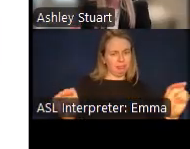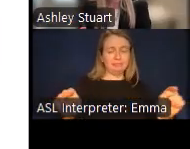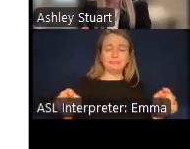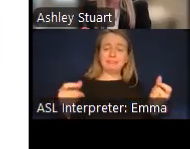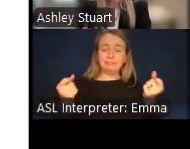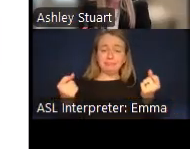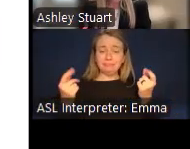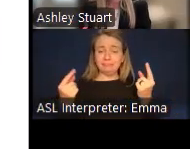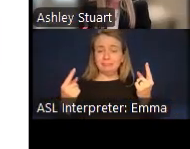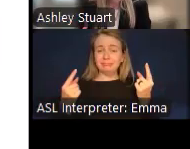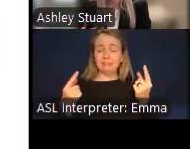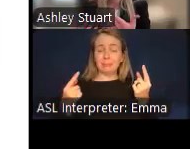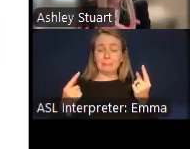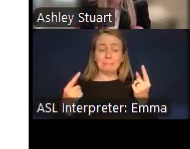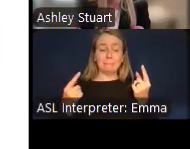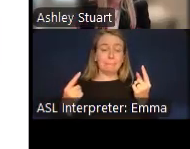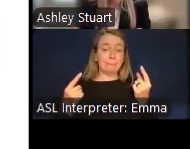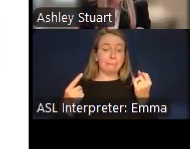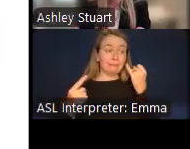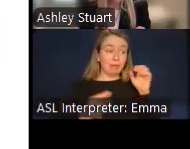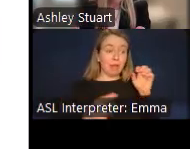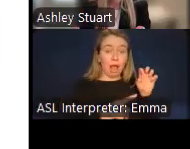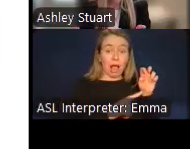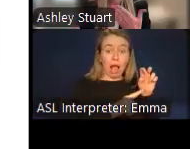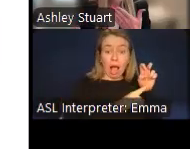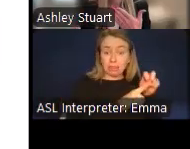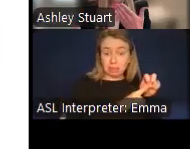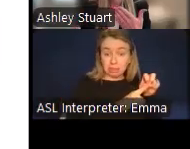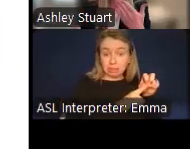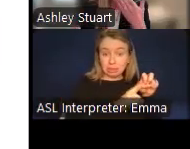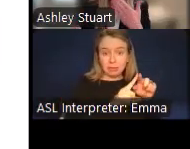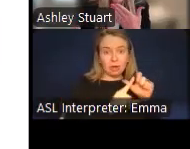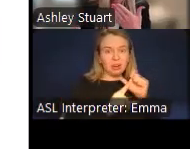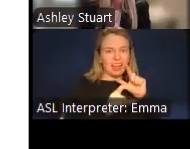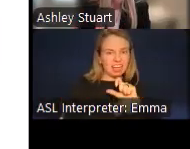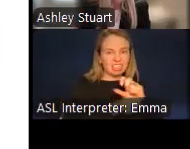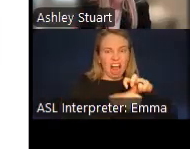when you bite but you don't actually, like bite down and